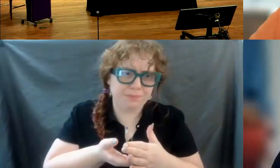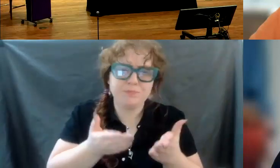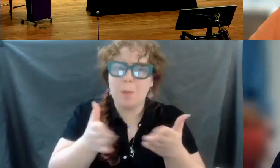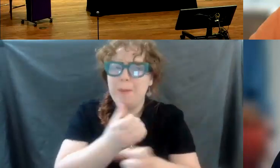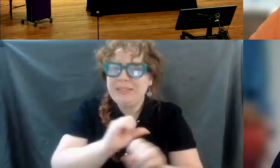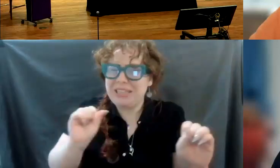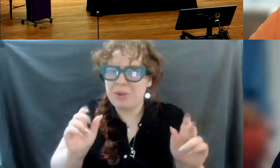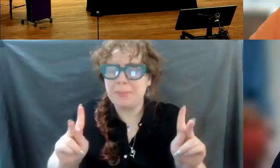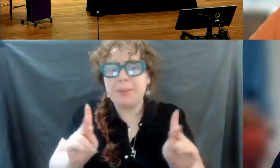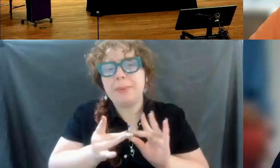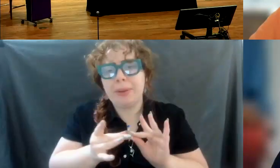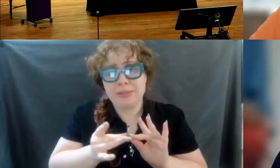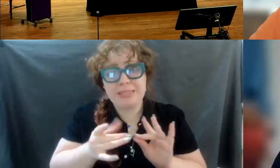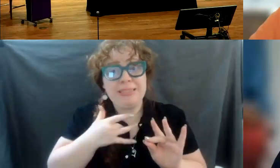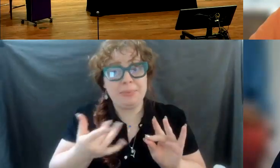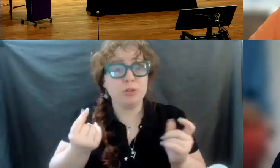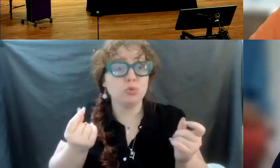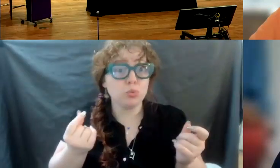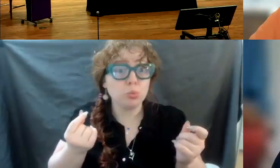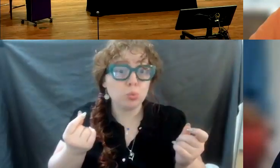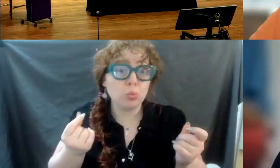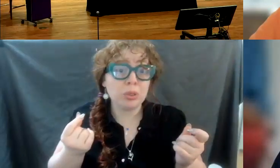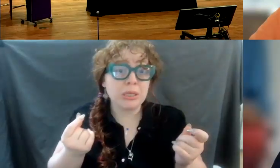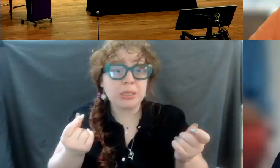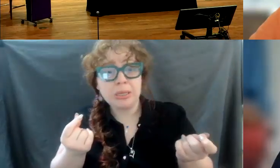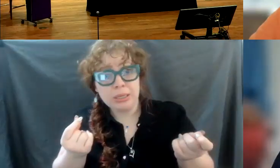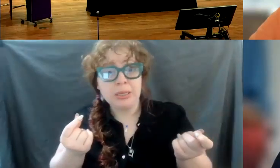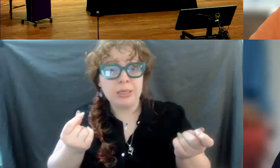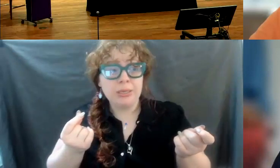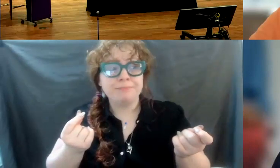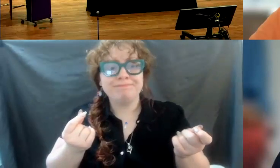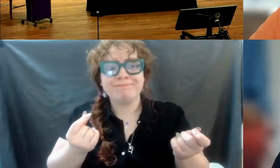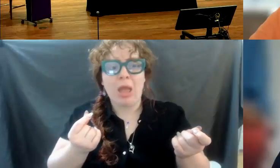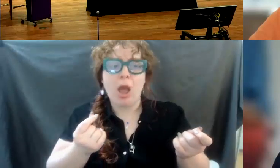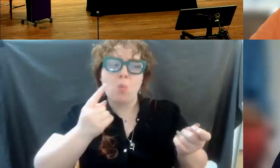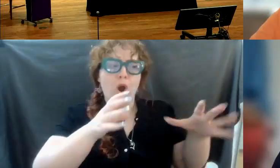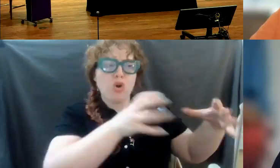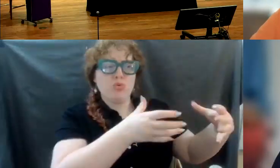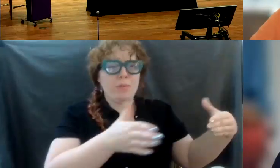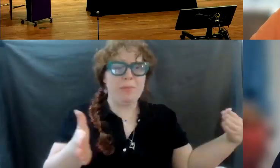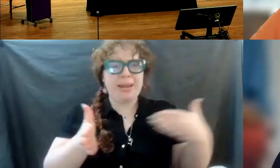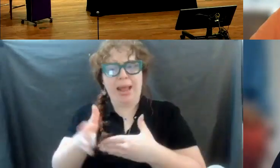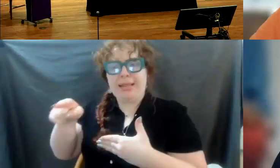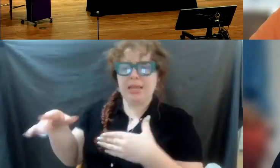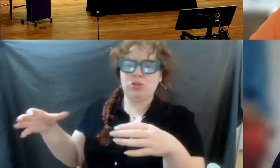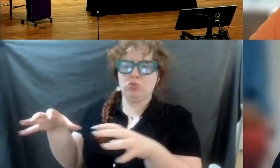I feel like they pit the they pit some groups against the other. So they have people that they criminalize in their minds